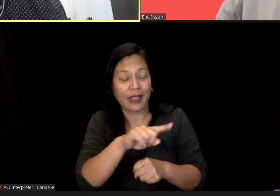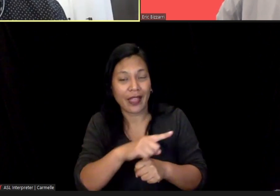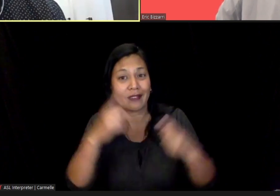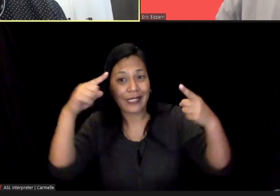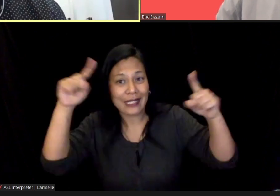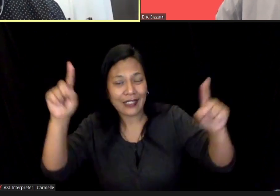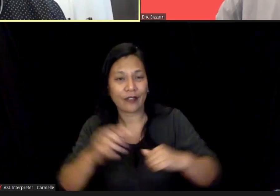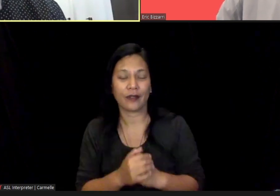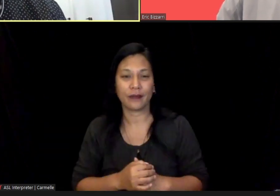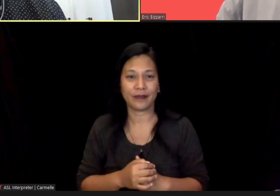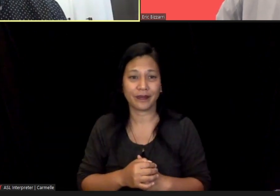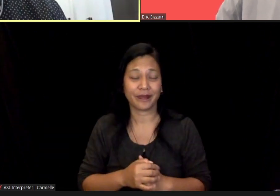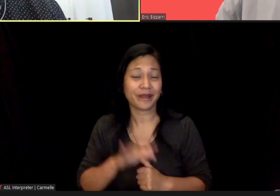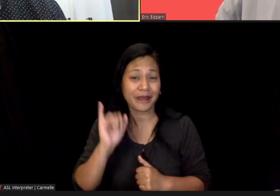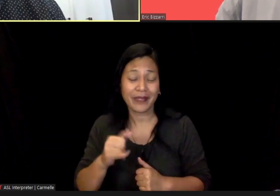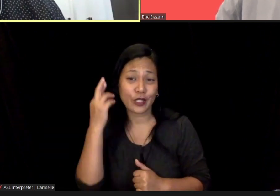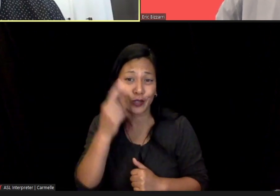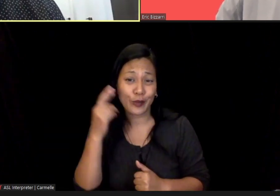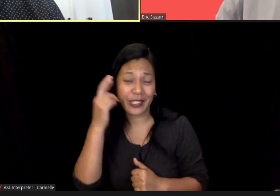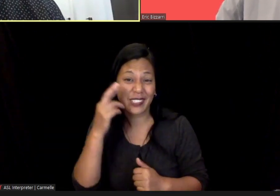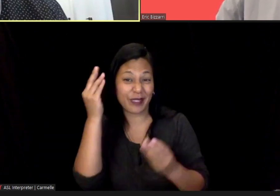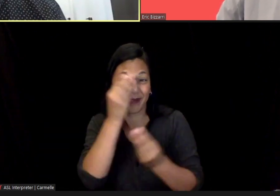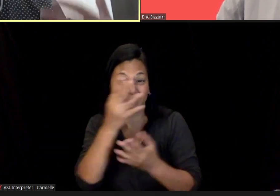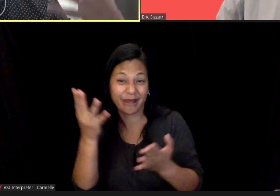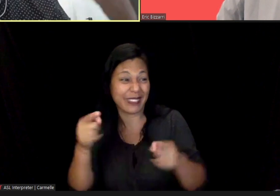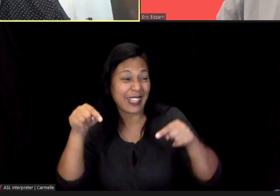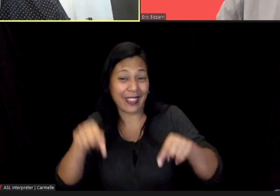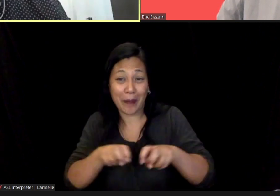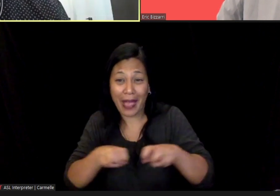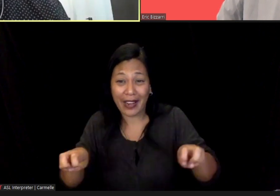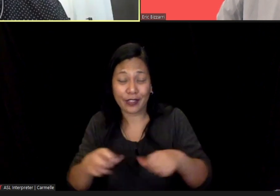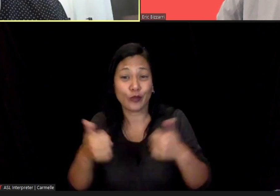So that's why we're telling you this. That's why we do these panels to try.